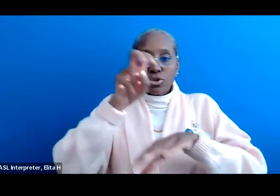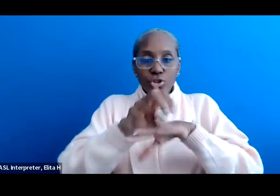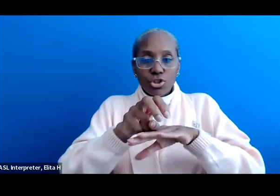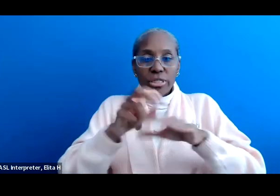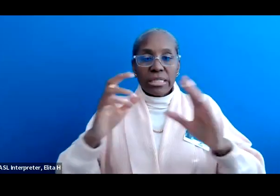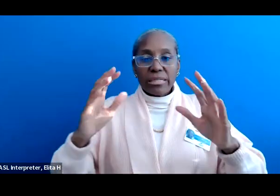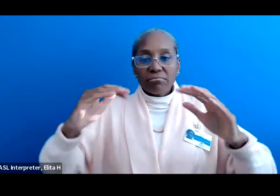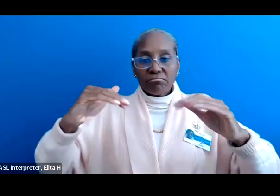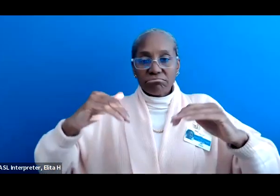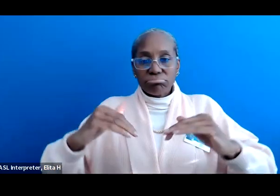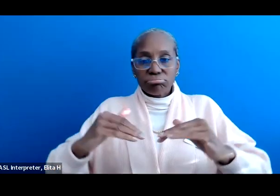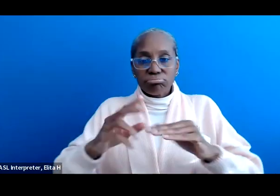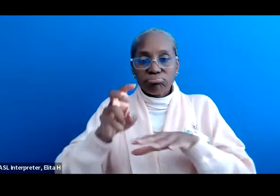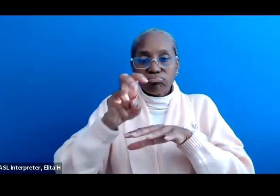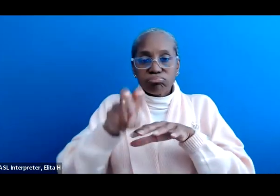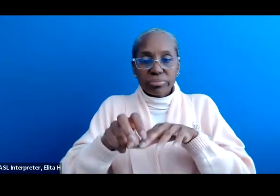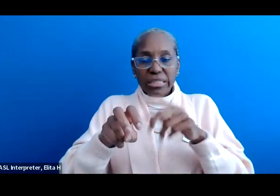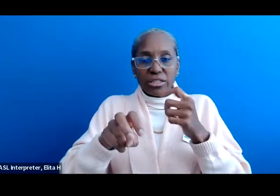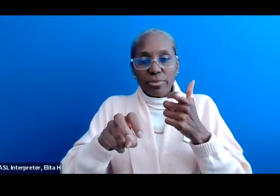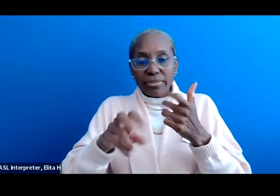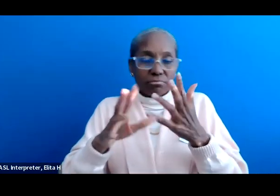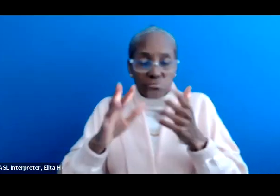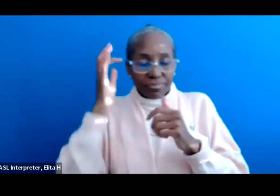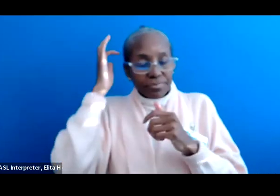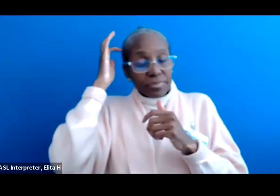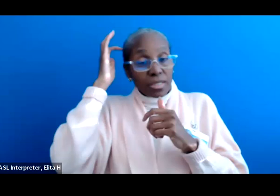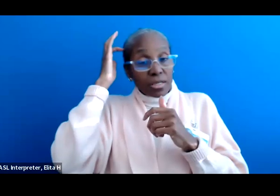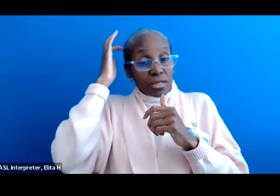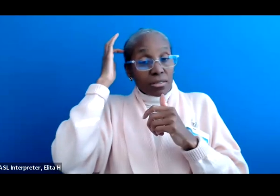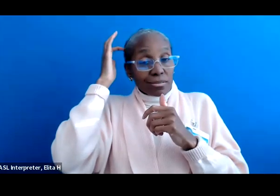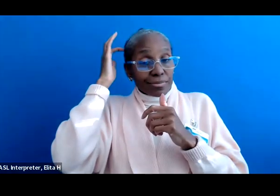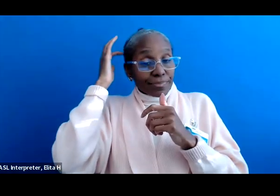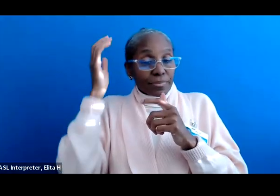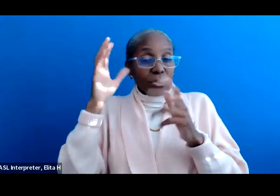sink down into the cushion just a little bit to keep that positioning.